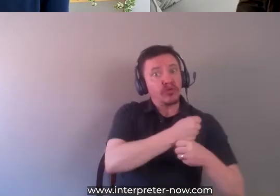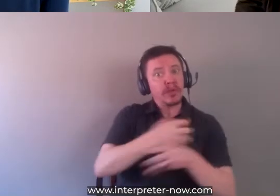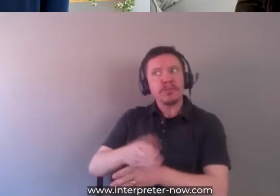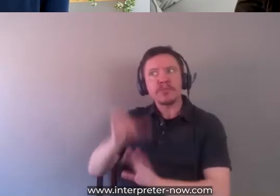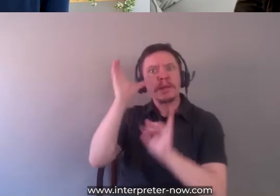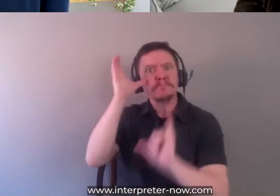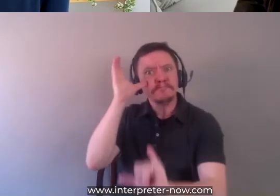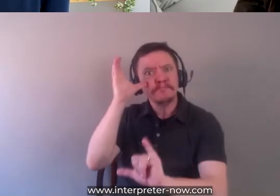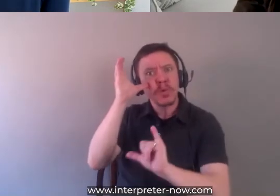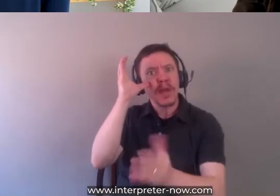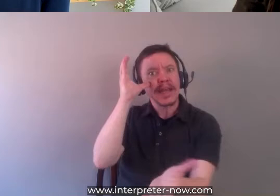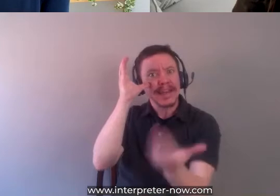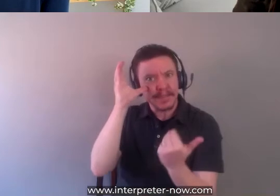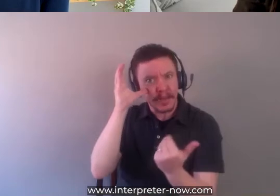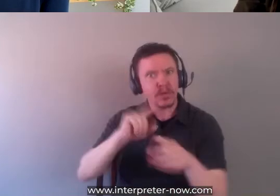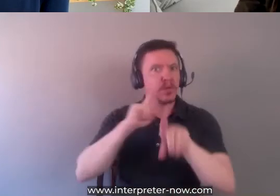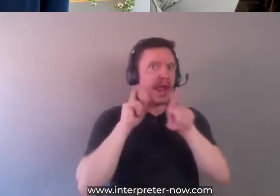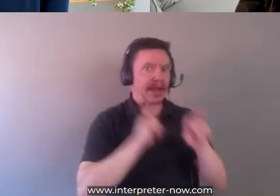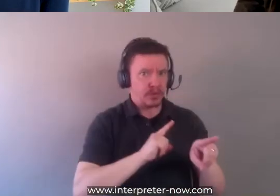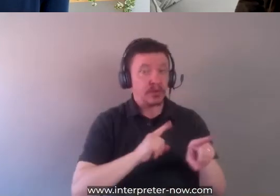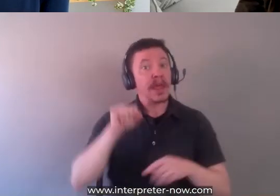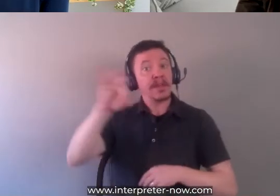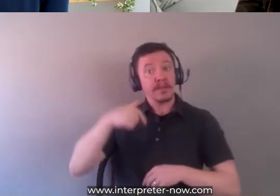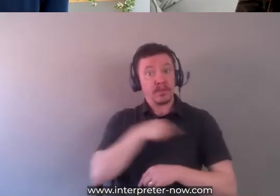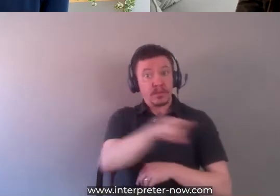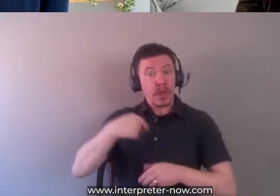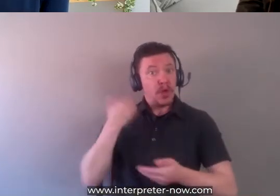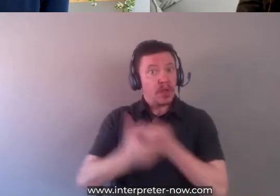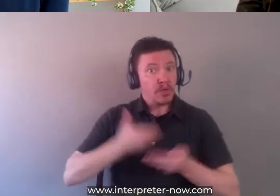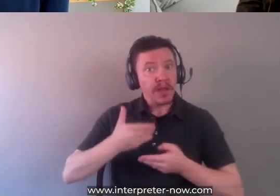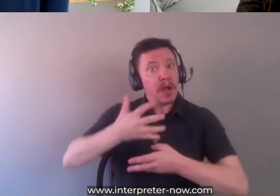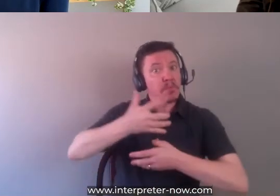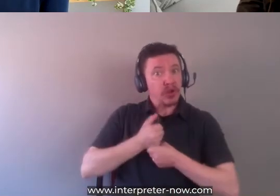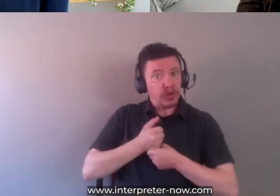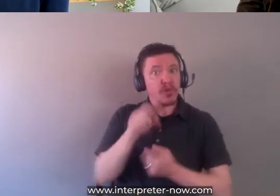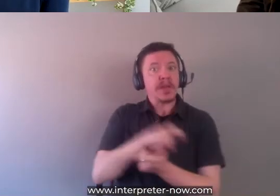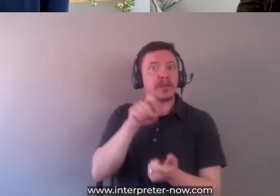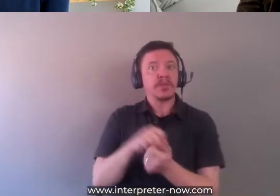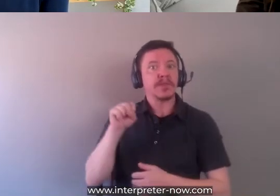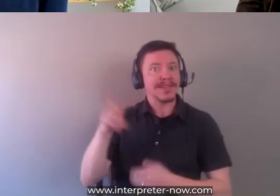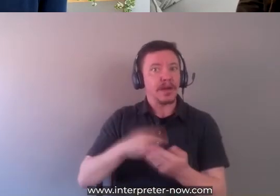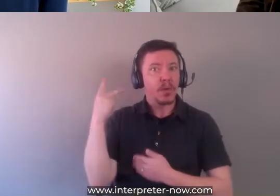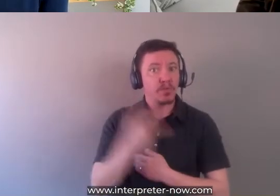Now, if you are in the process of procuring particular software programmes for use in